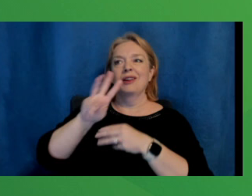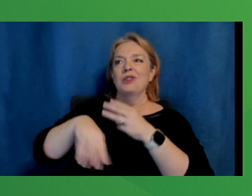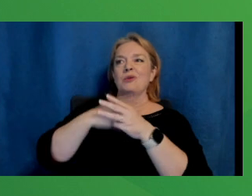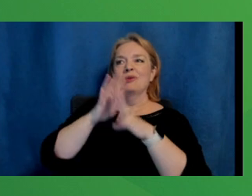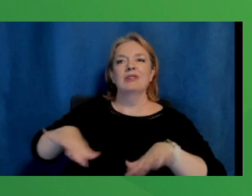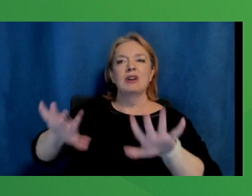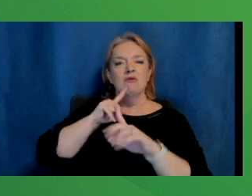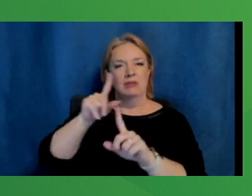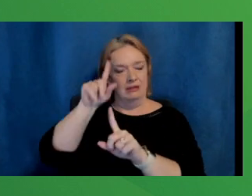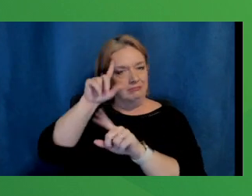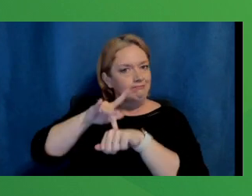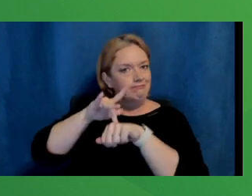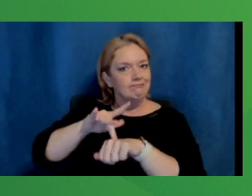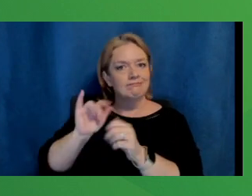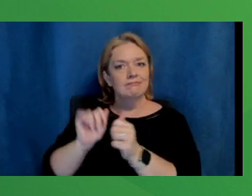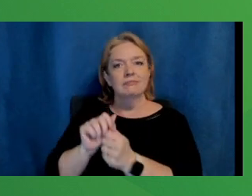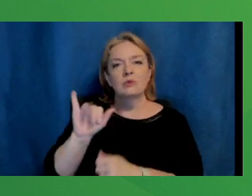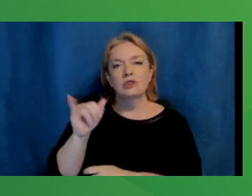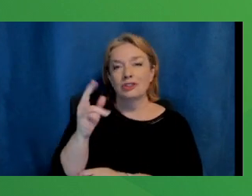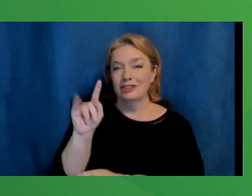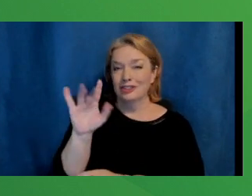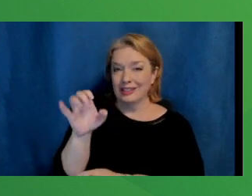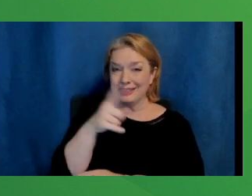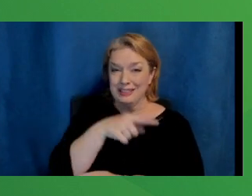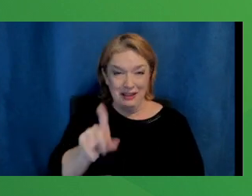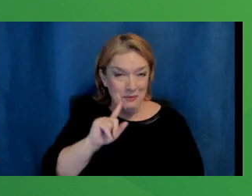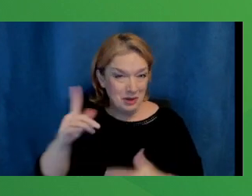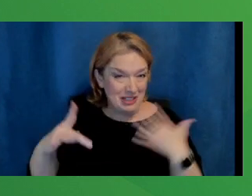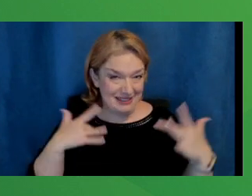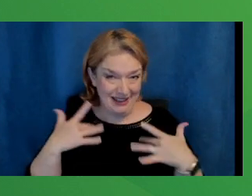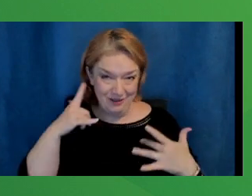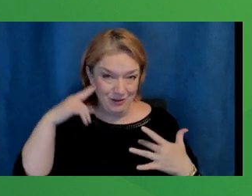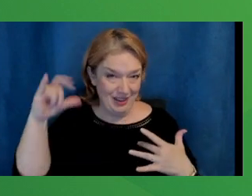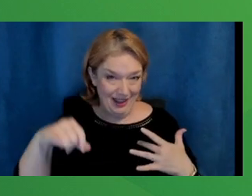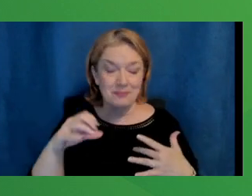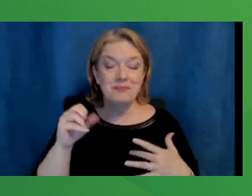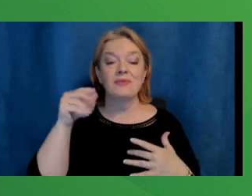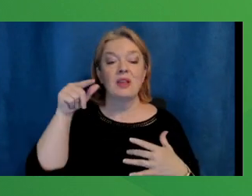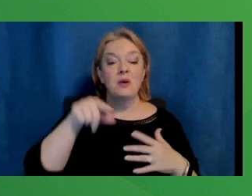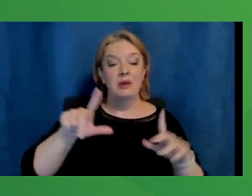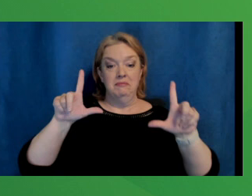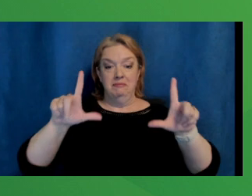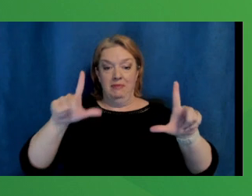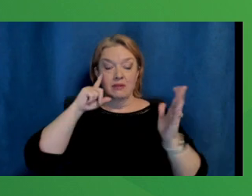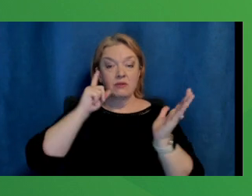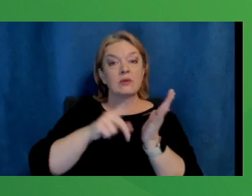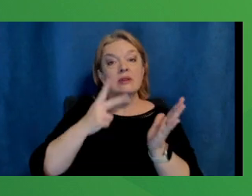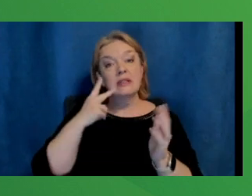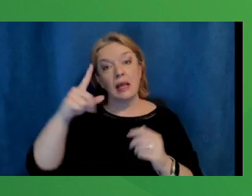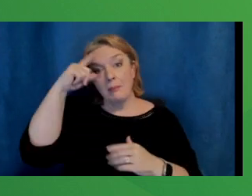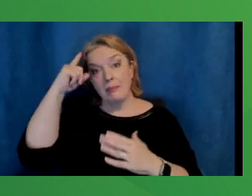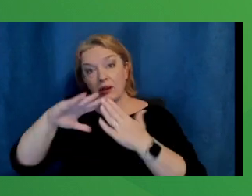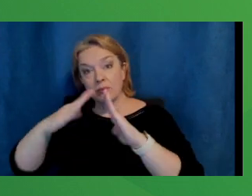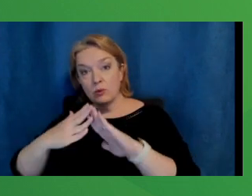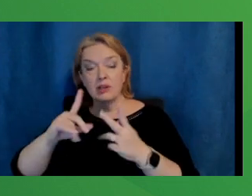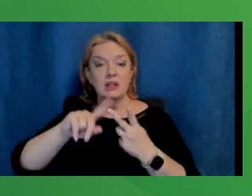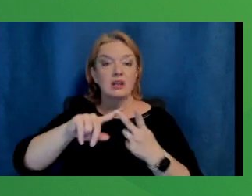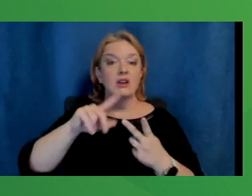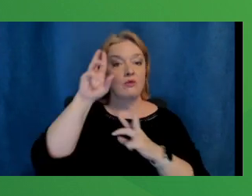So for this particular poster, we have black community, respect, equality, freedom, rights,